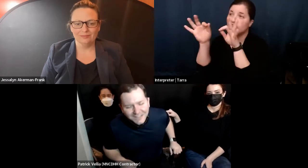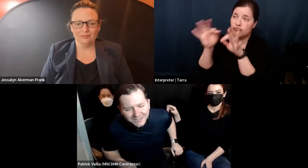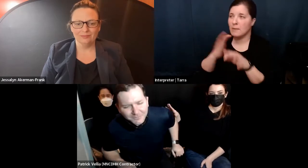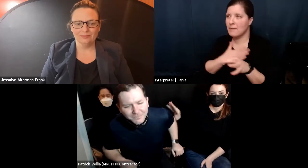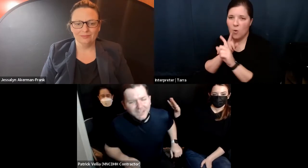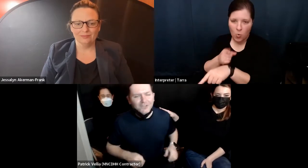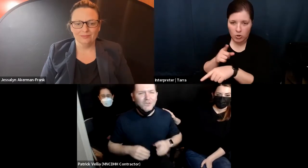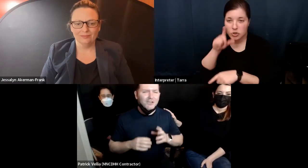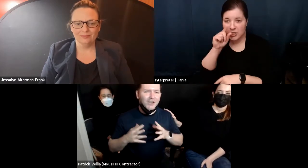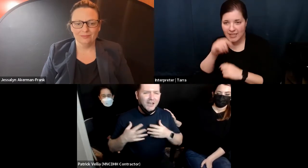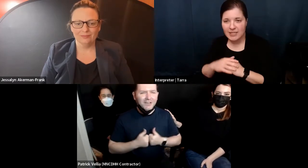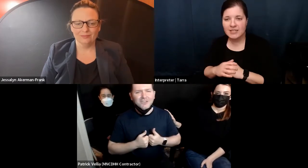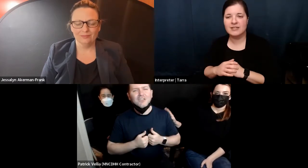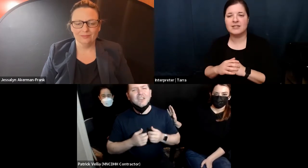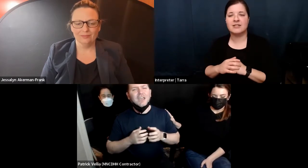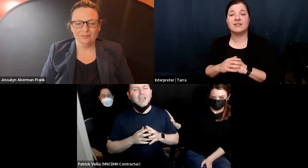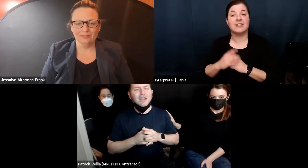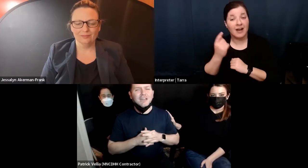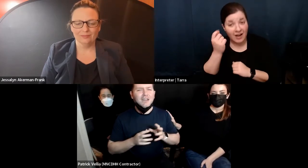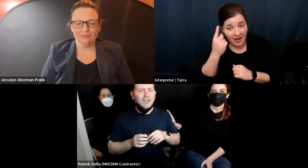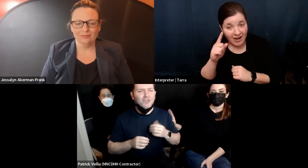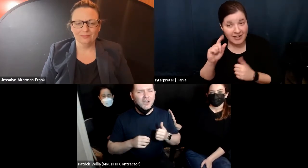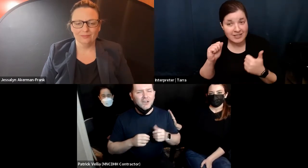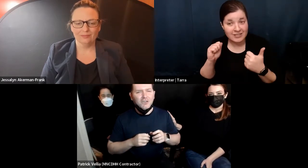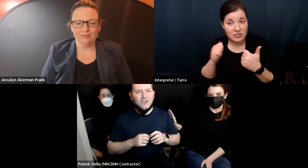Finally, my nose picked up the smell of French fries and I walked into Chick, oh, yes, this is Chick-Fil-A, I walked up and made my order.